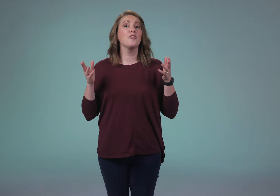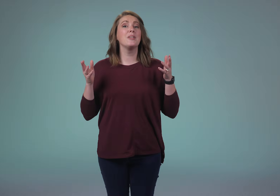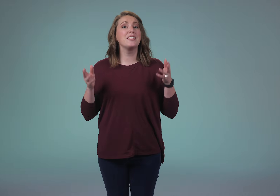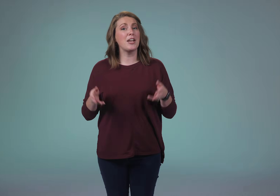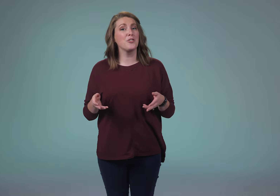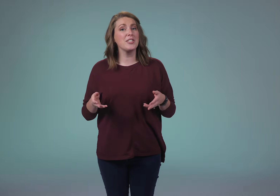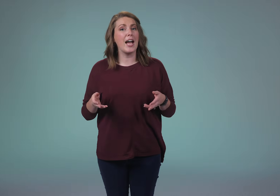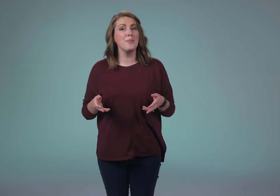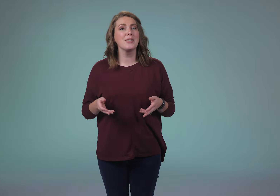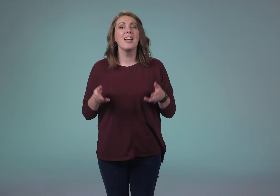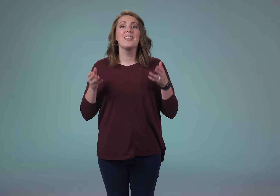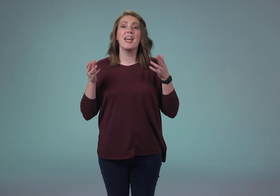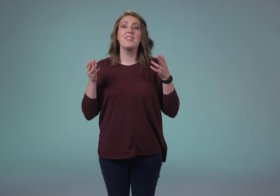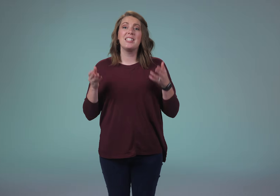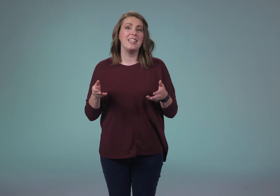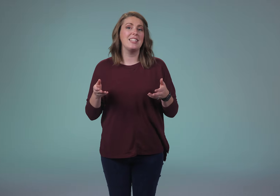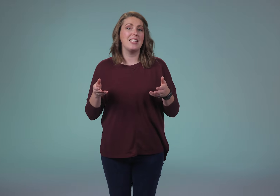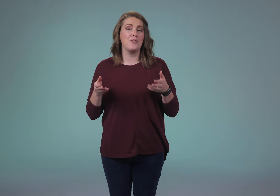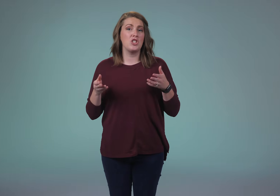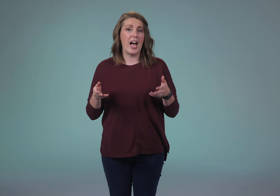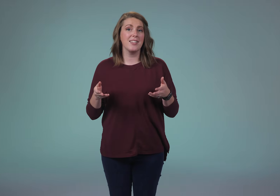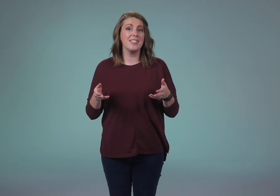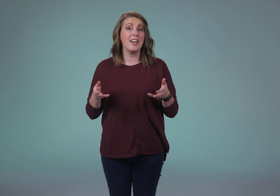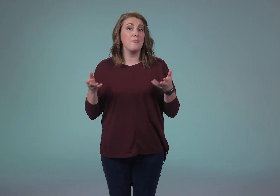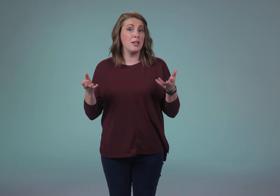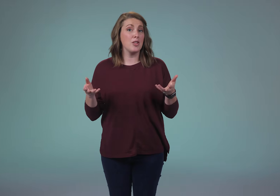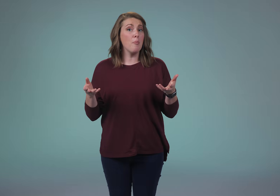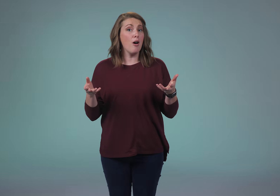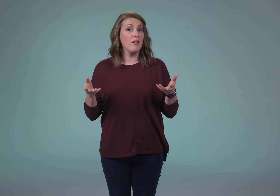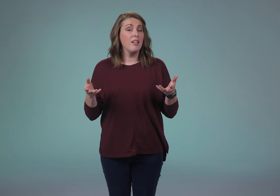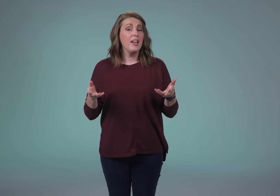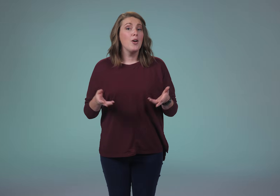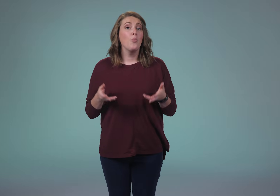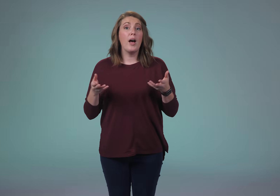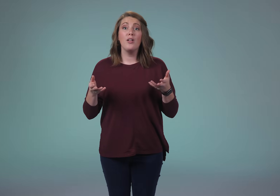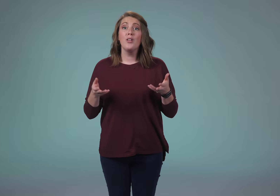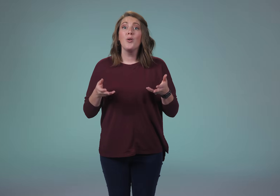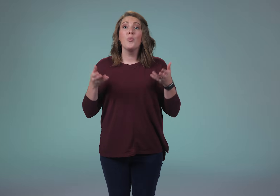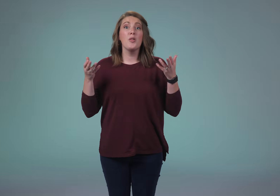have been several times that I've attended deaf chats that have been at the mall. Well when the